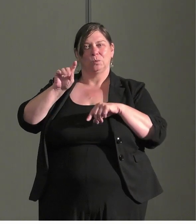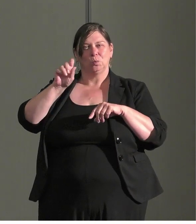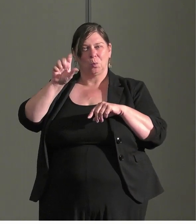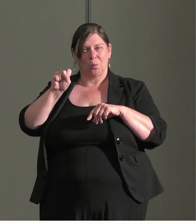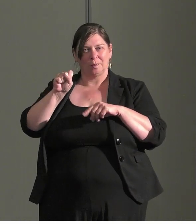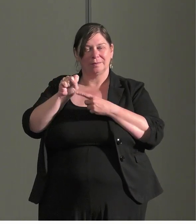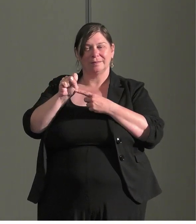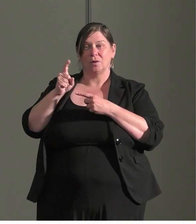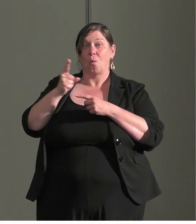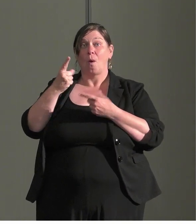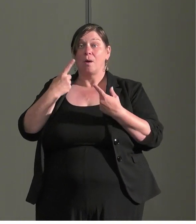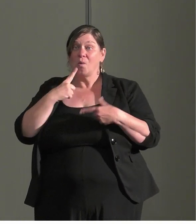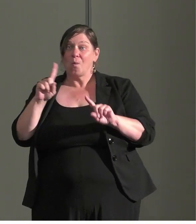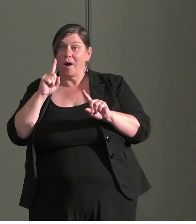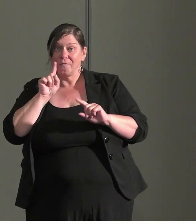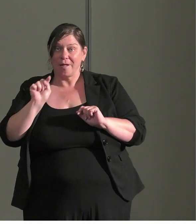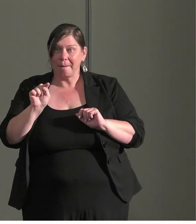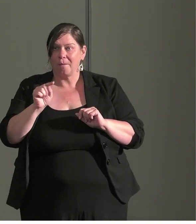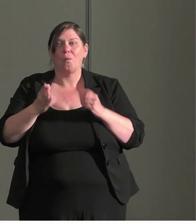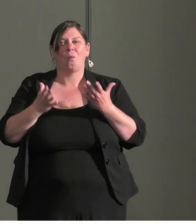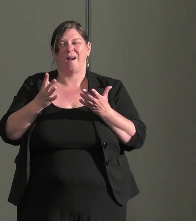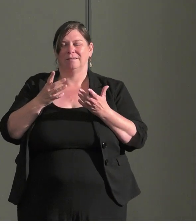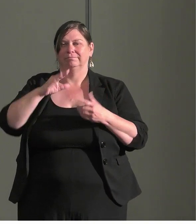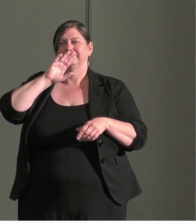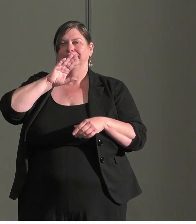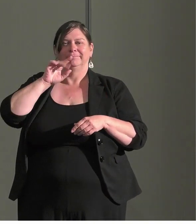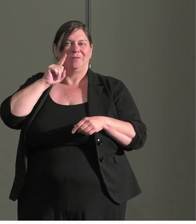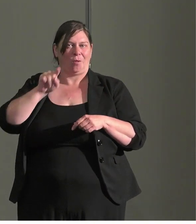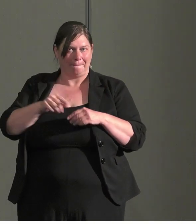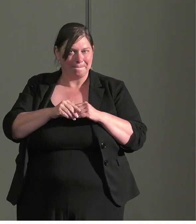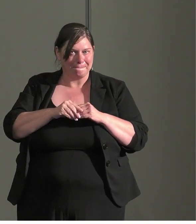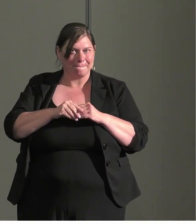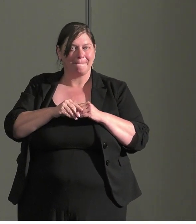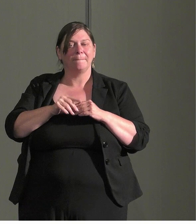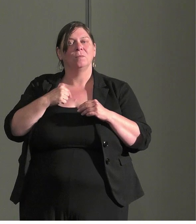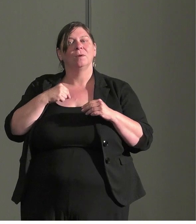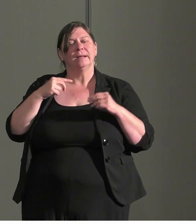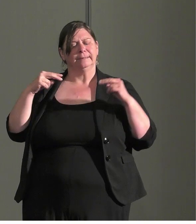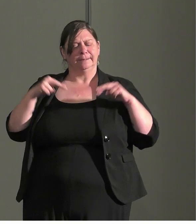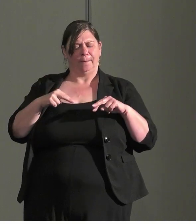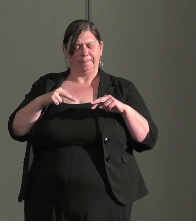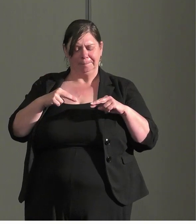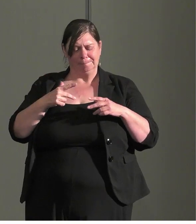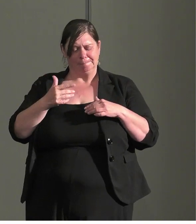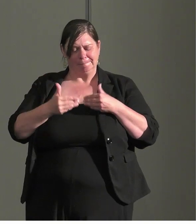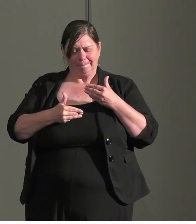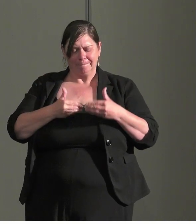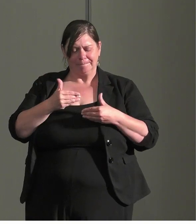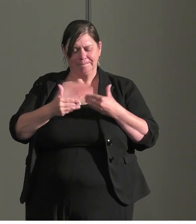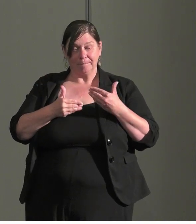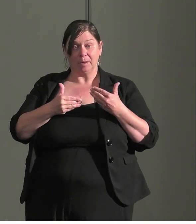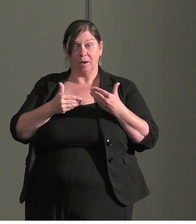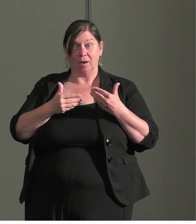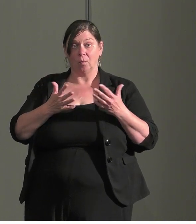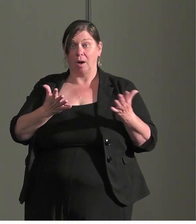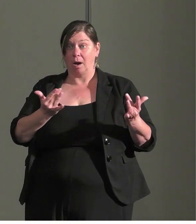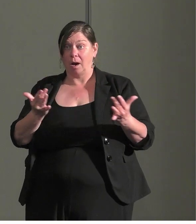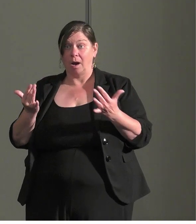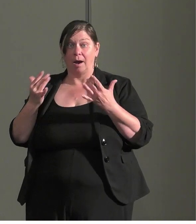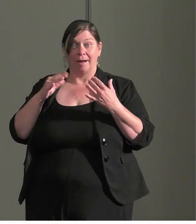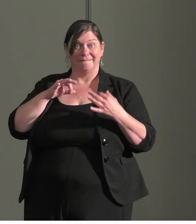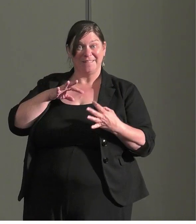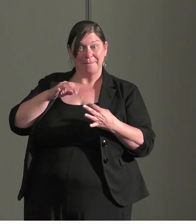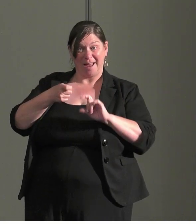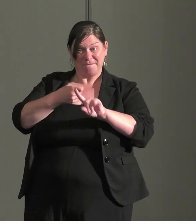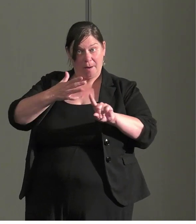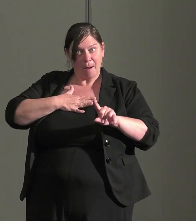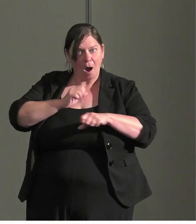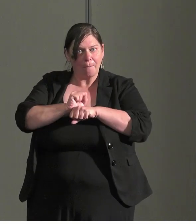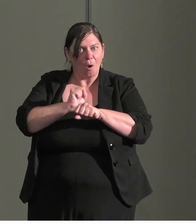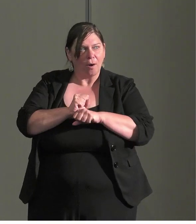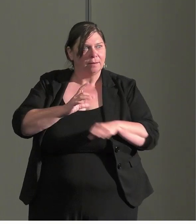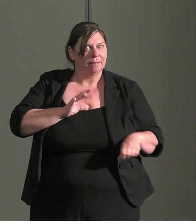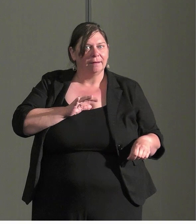worked and didn't work. We saw we got fantastic feedback from our own employees, that we didn't